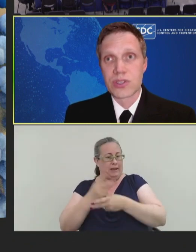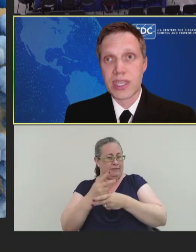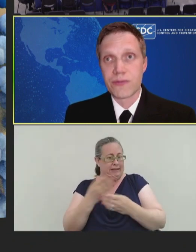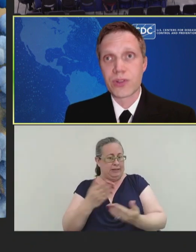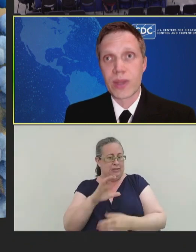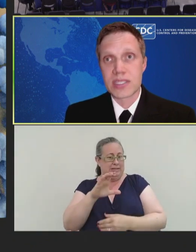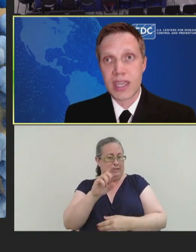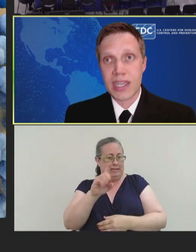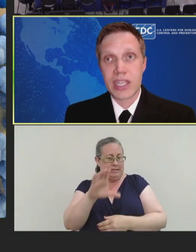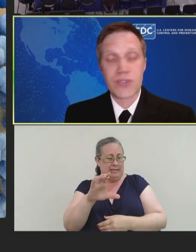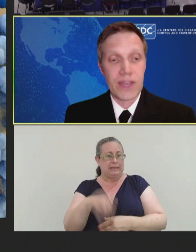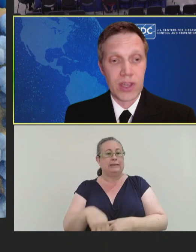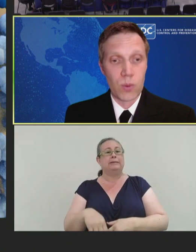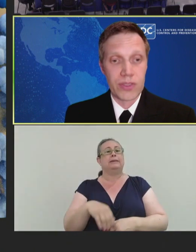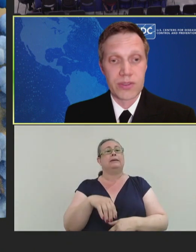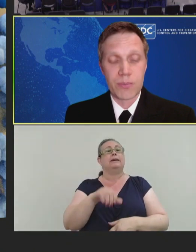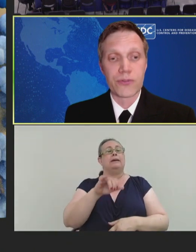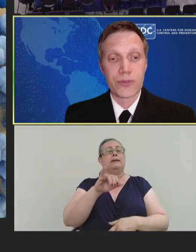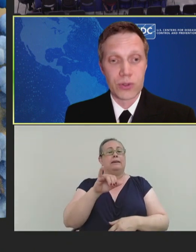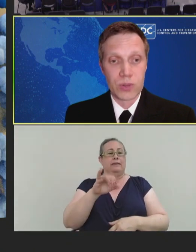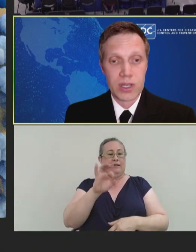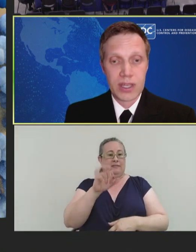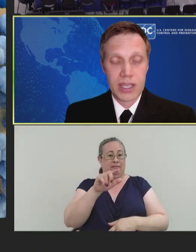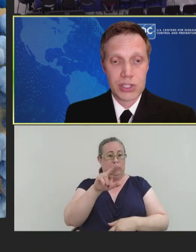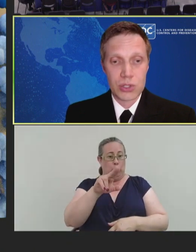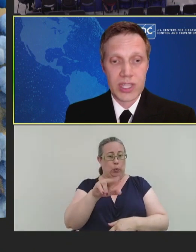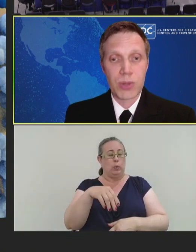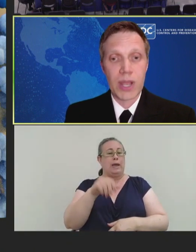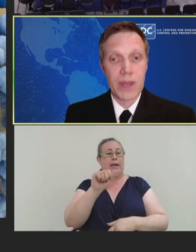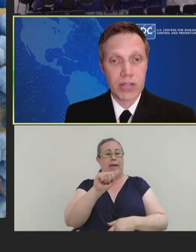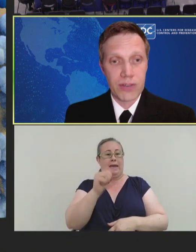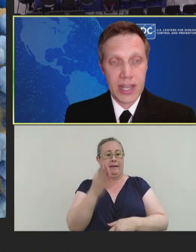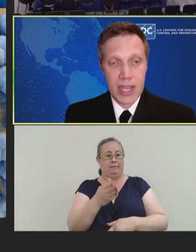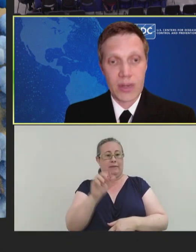the influenza A/H5N1. That -- the bird flu issue that's primarily right now an